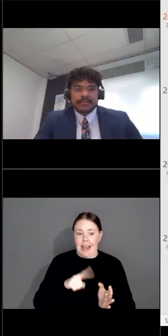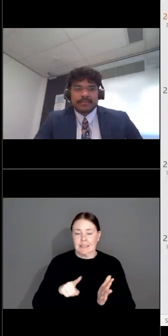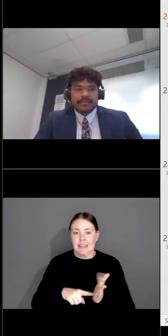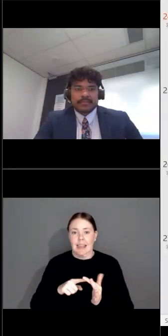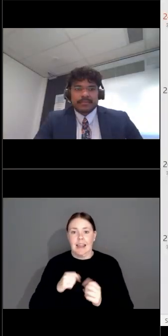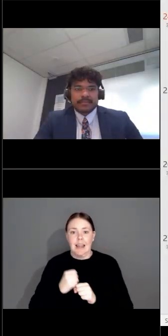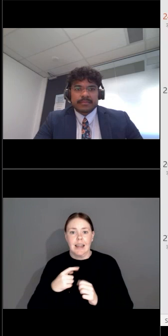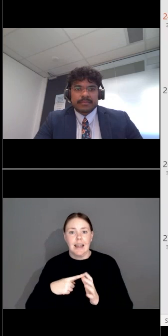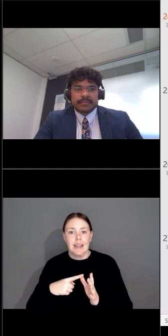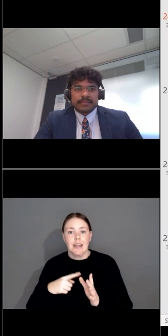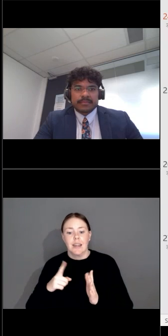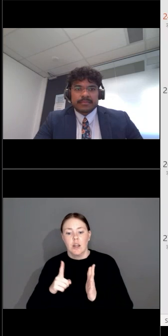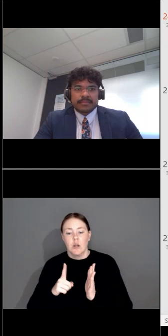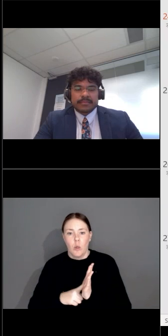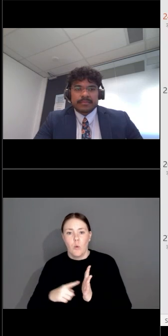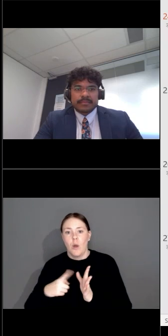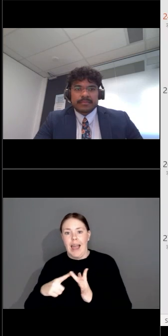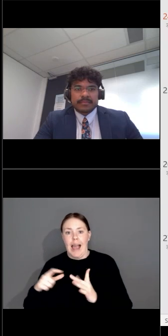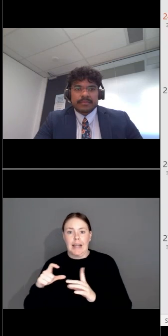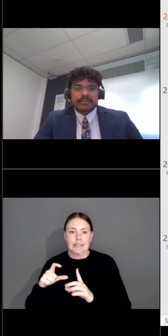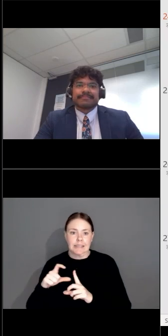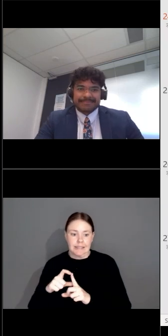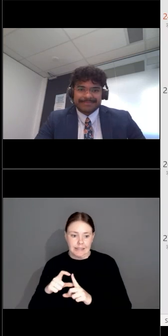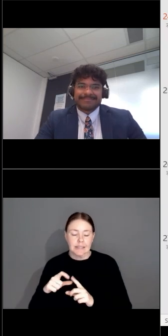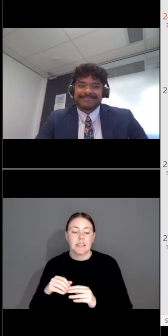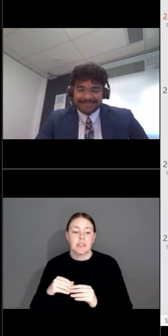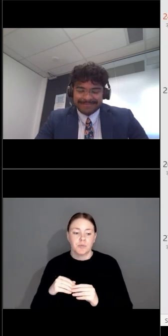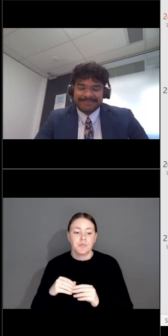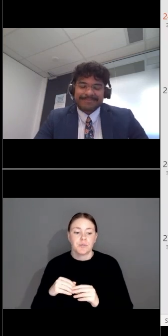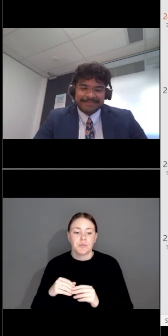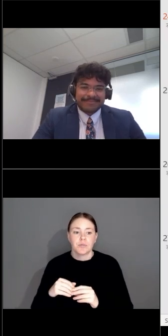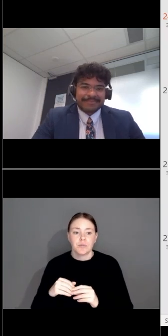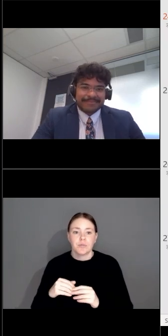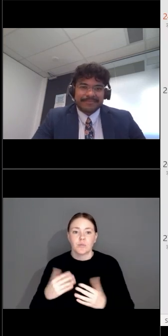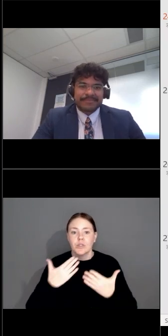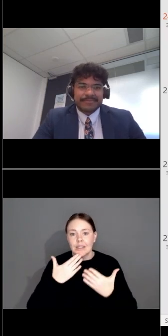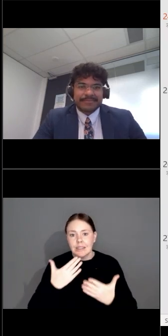recording to thank Neil I want to thank Courtney and Ed for making time to be part of today's